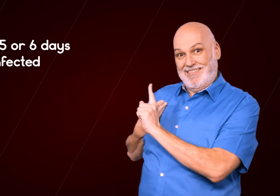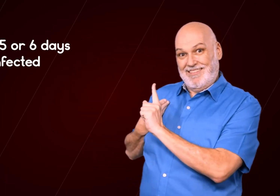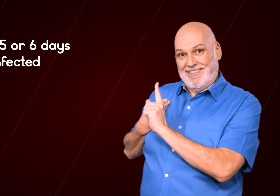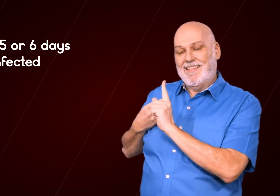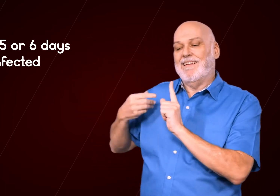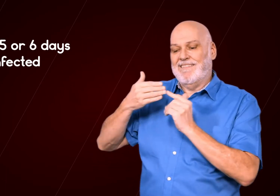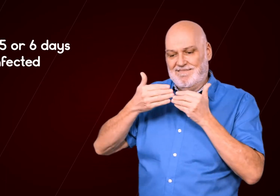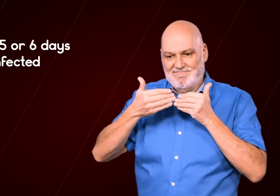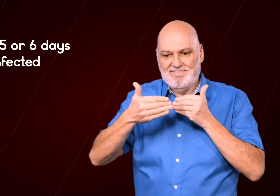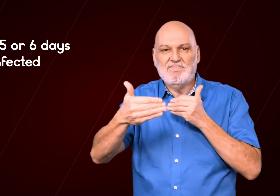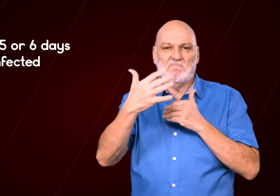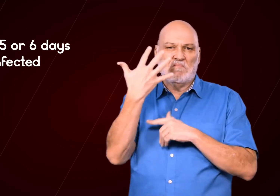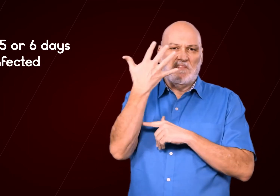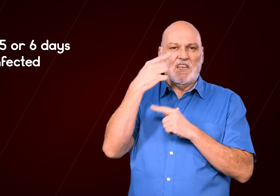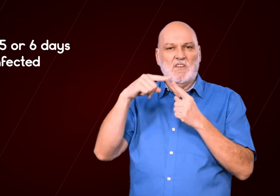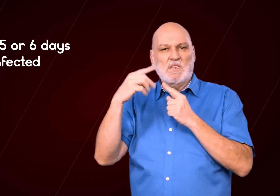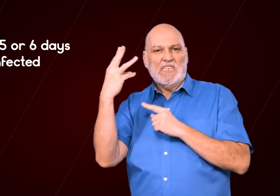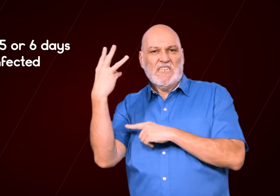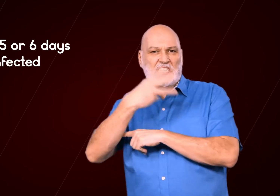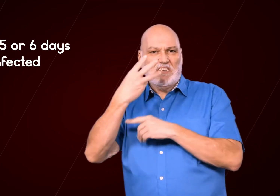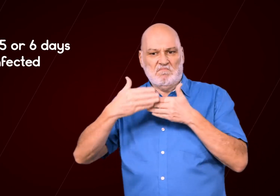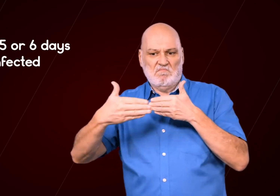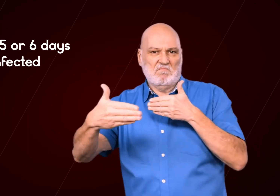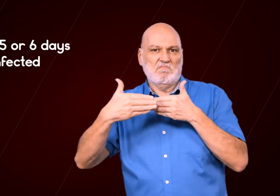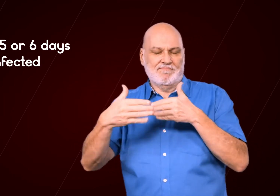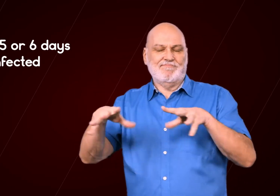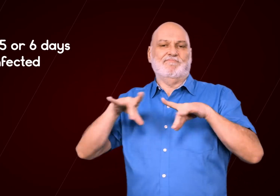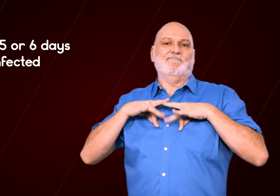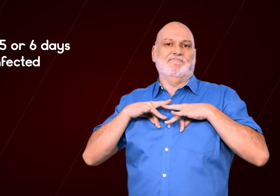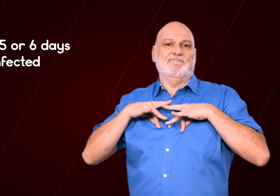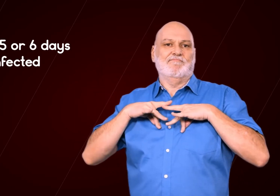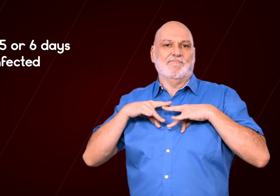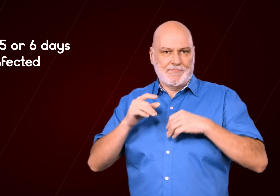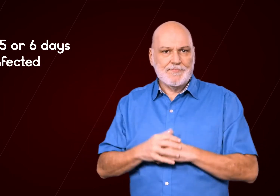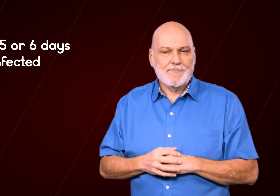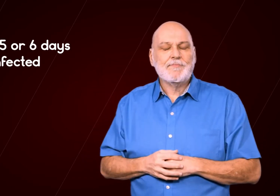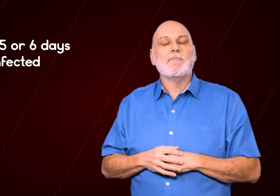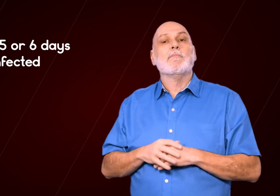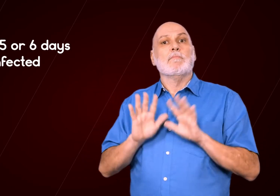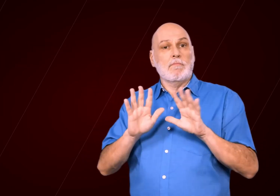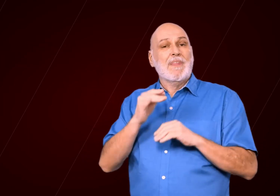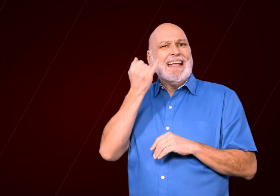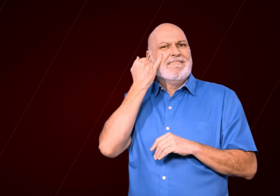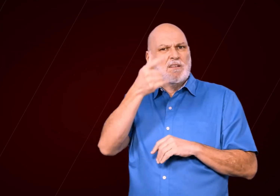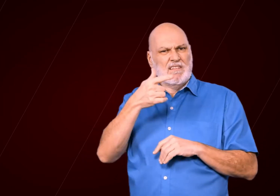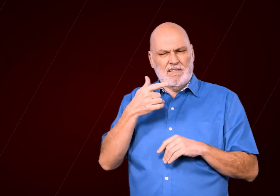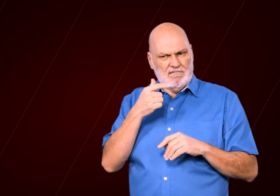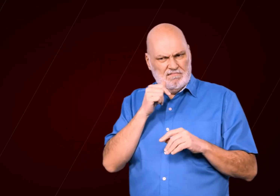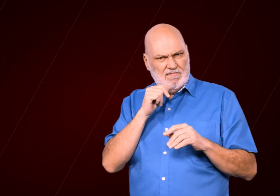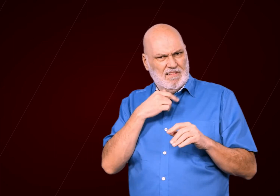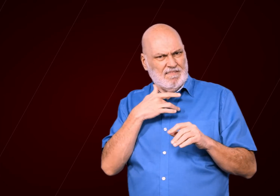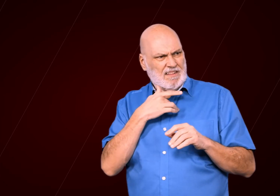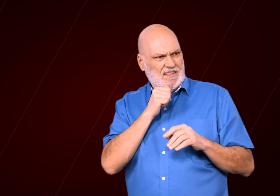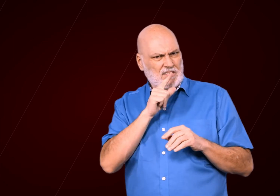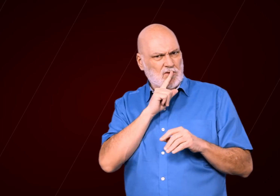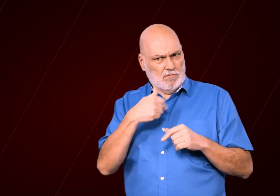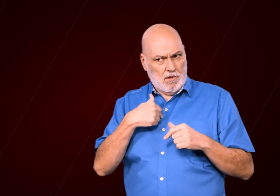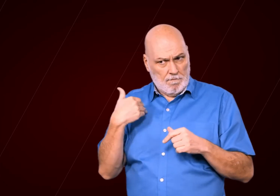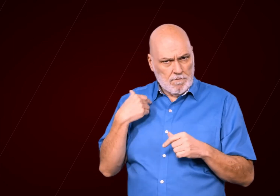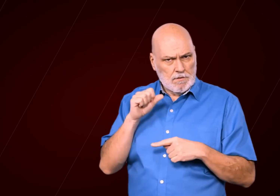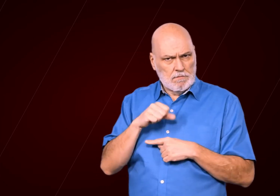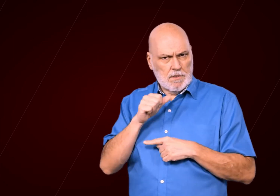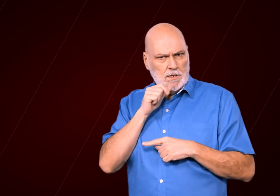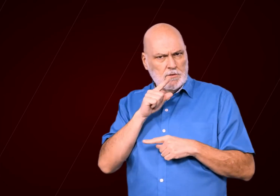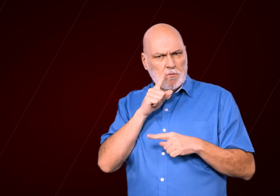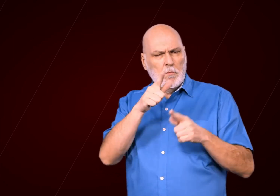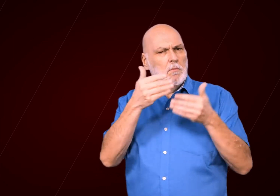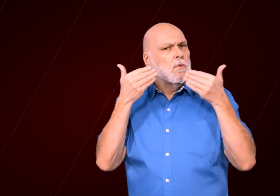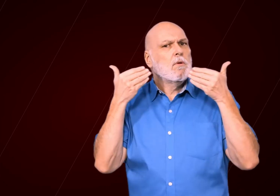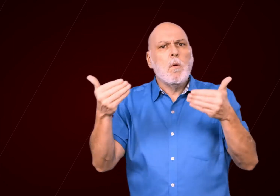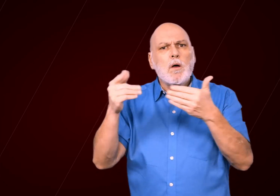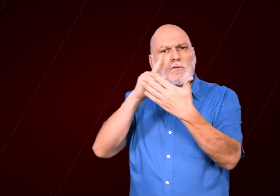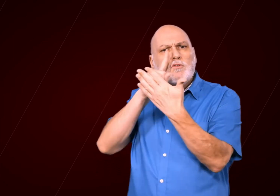before you notice these symptoms.